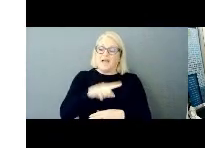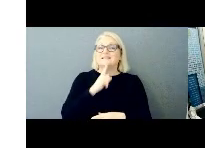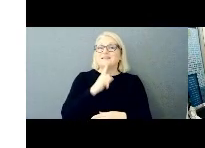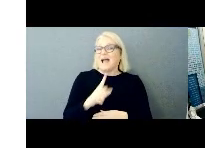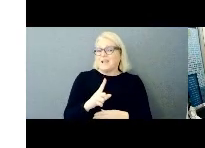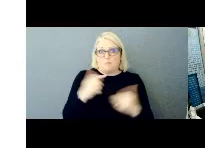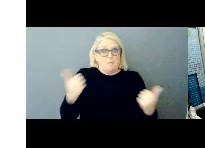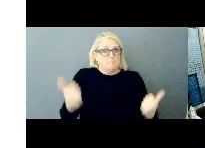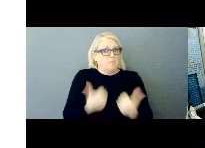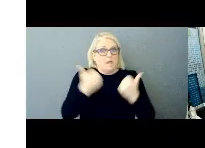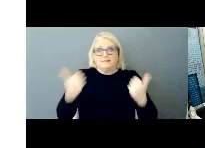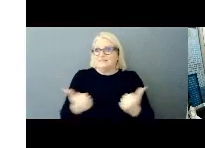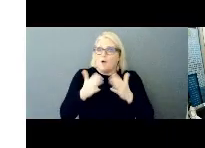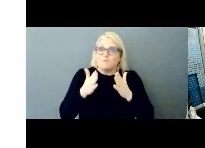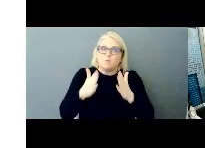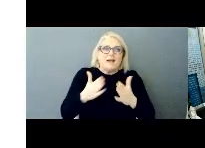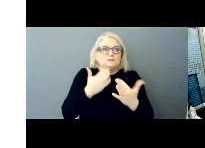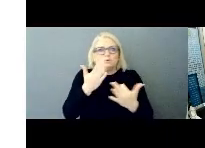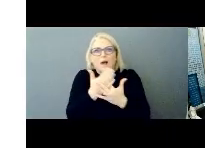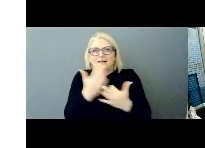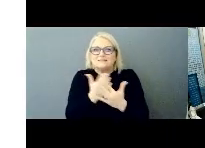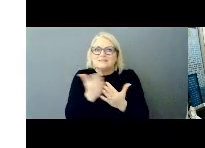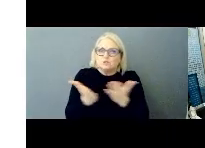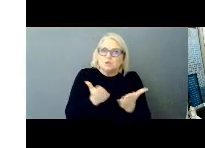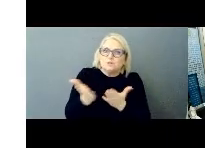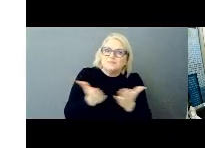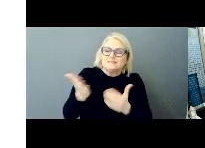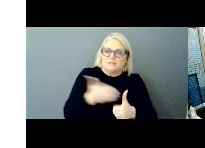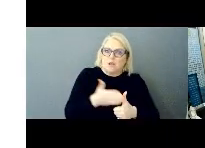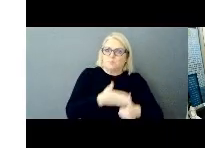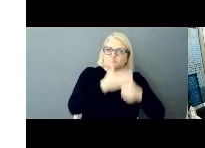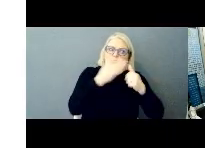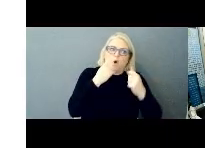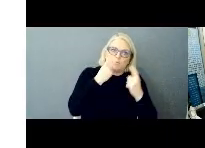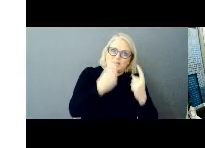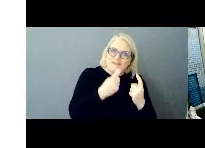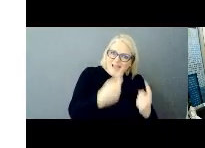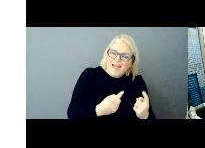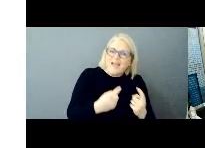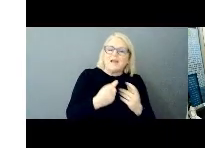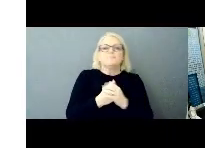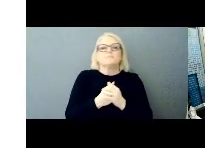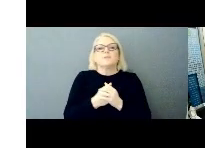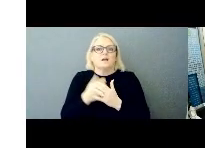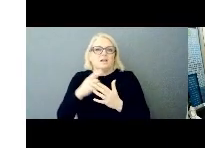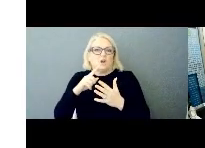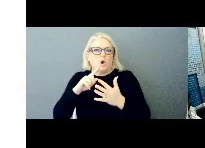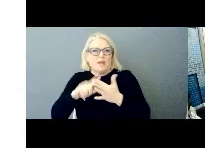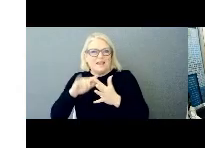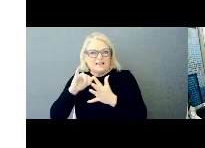There's community health front doors, there's primary care front doors, there's ECC front doors, primary care, primary schools,